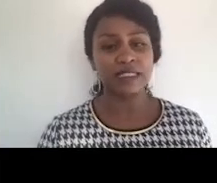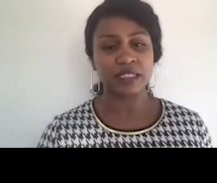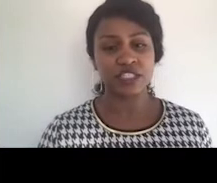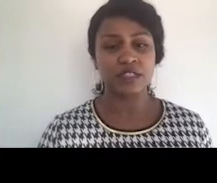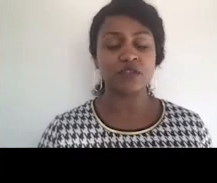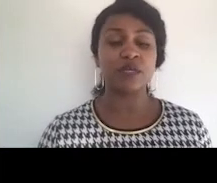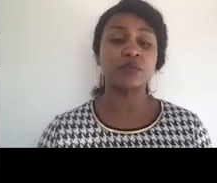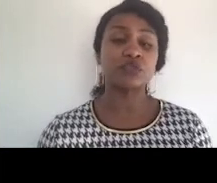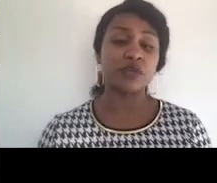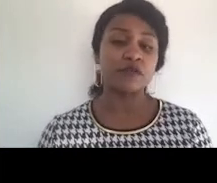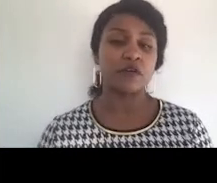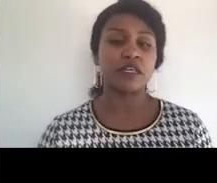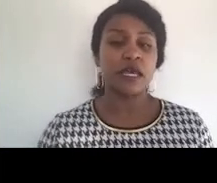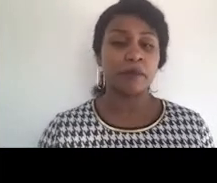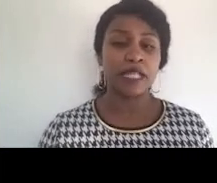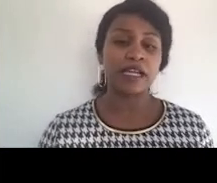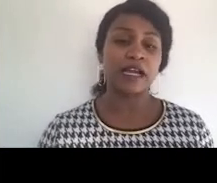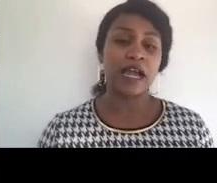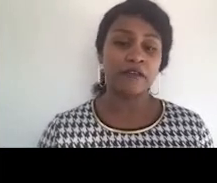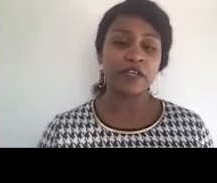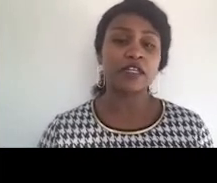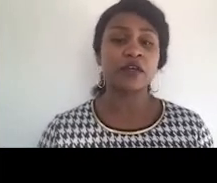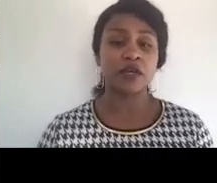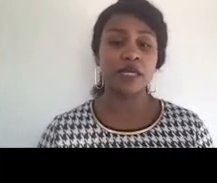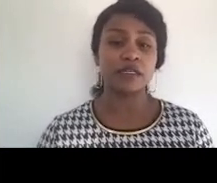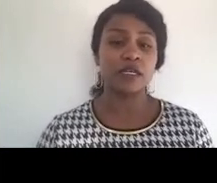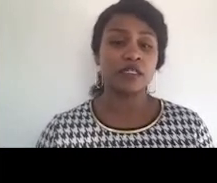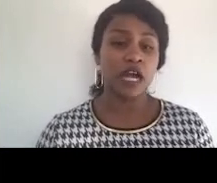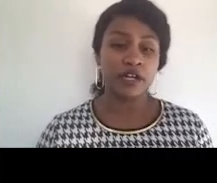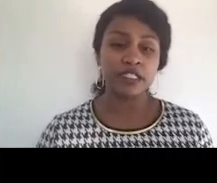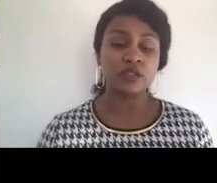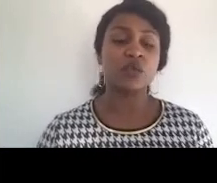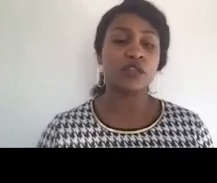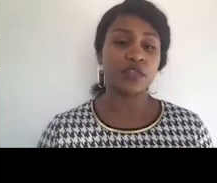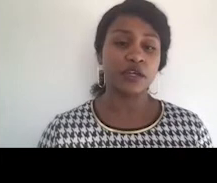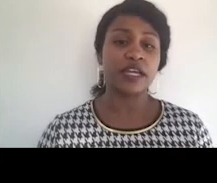initiative to be able to bring forth Black African and Caribbean artists who are theatre